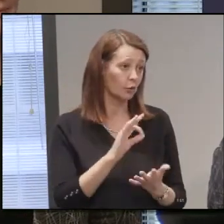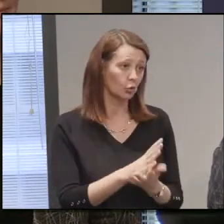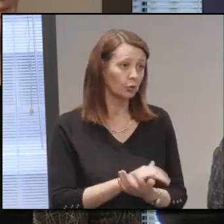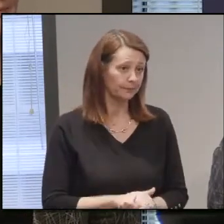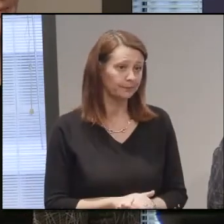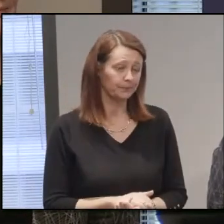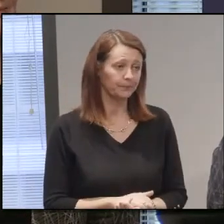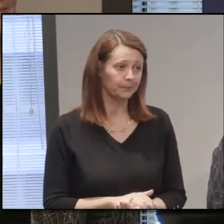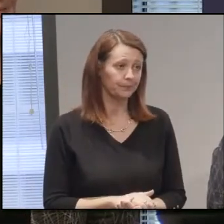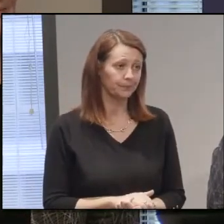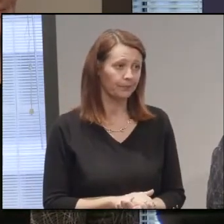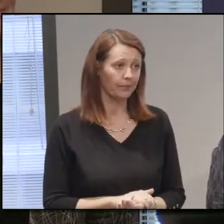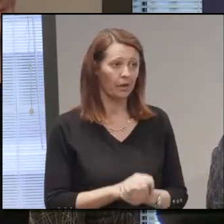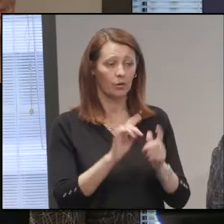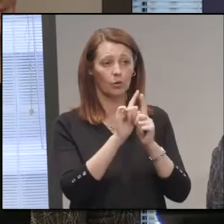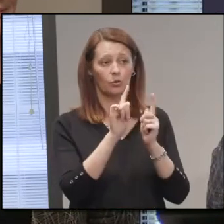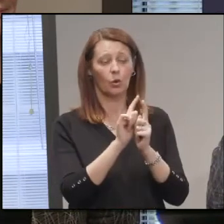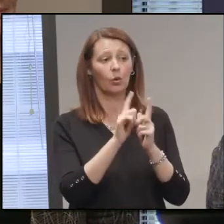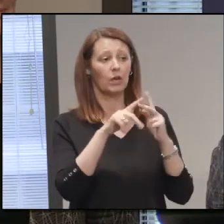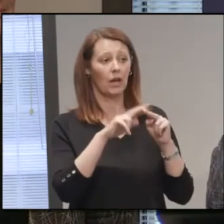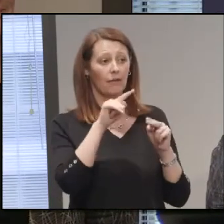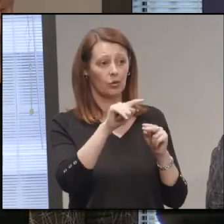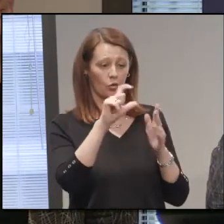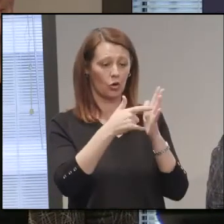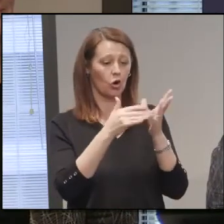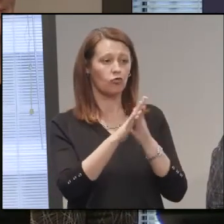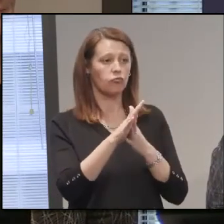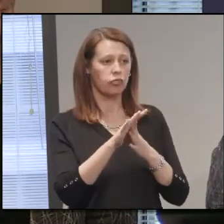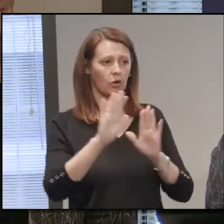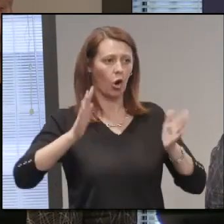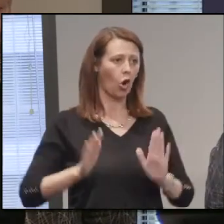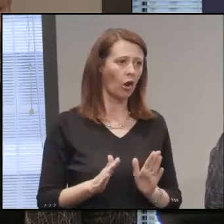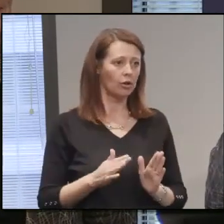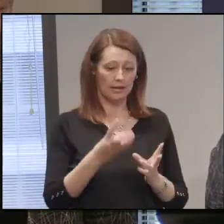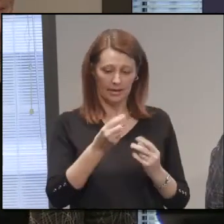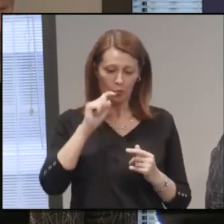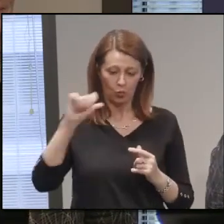There's also no doubt that if you go on a crash diet, some of those would be released and so crash